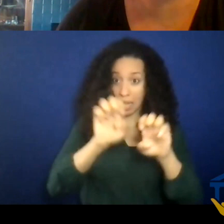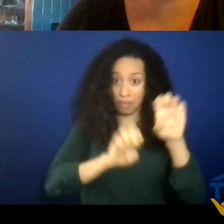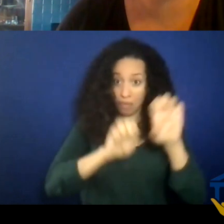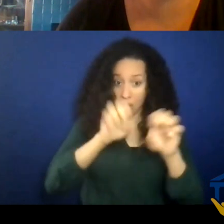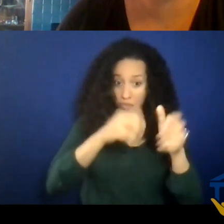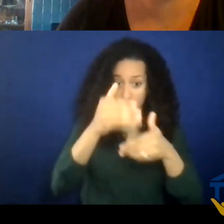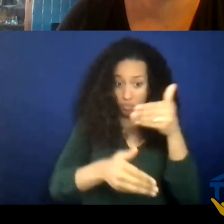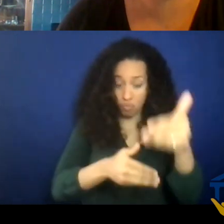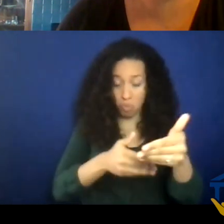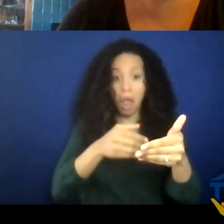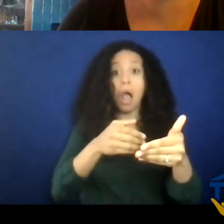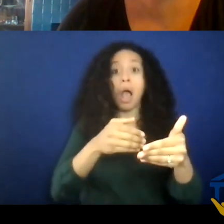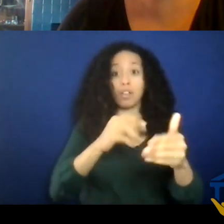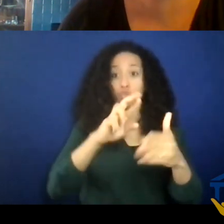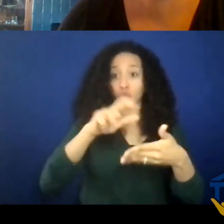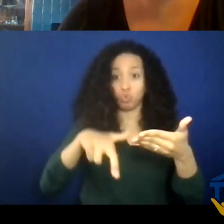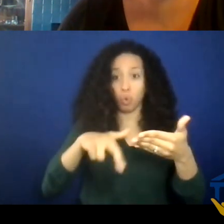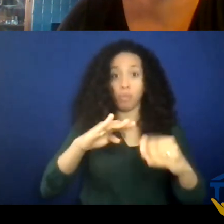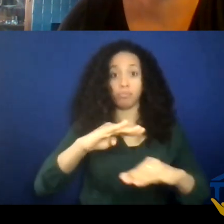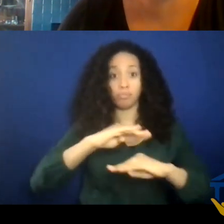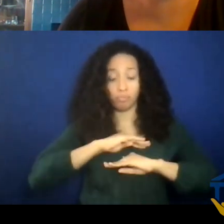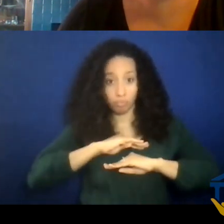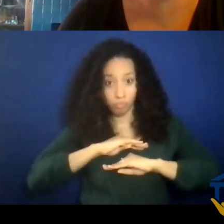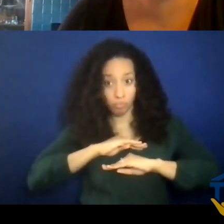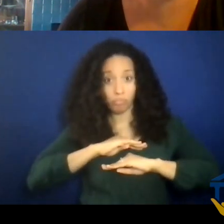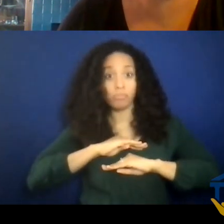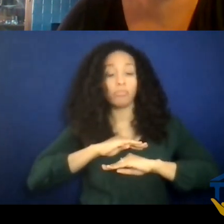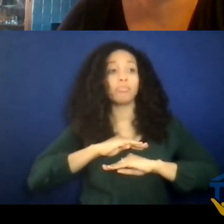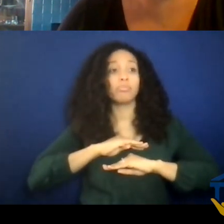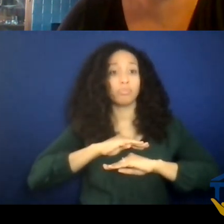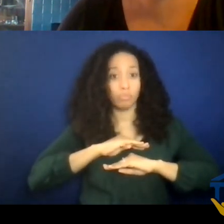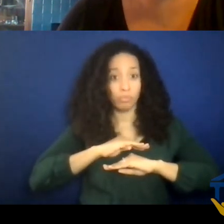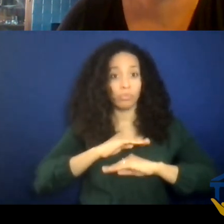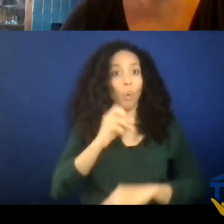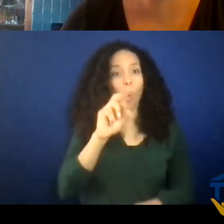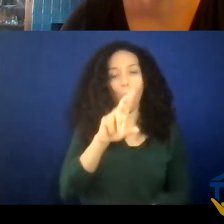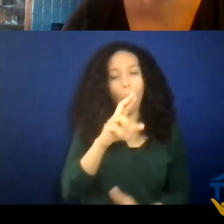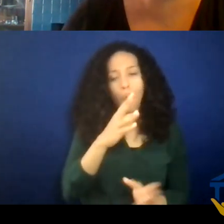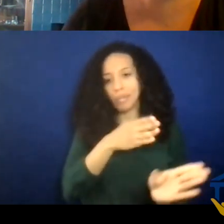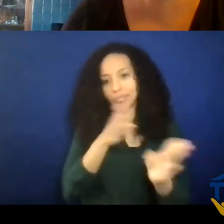comfortable with or that you've gotten yourself an independent evaluation that you're also going to